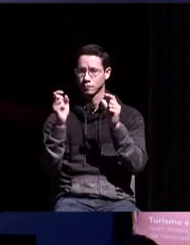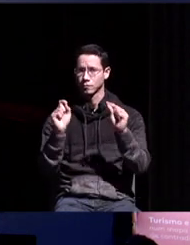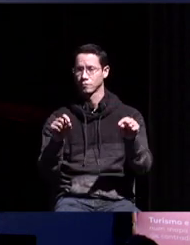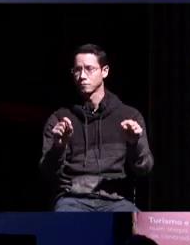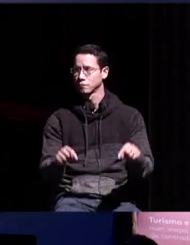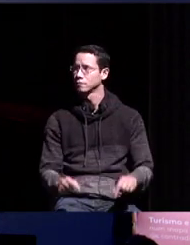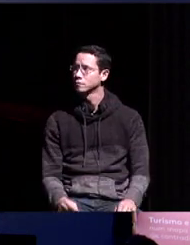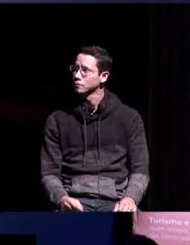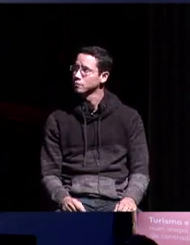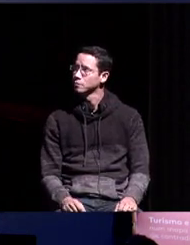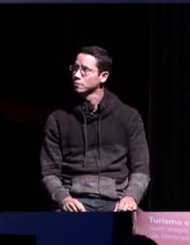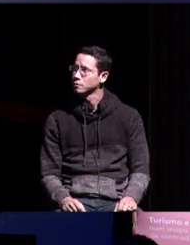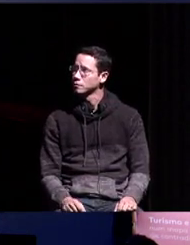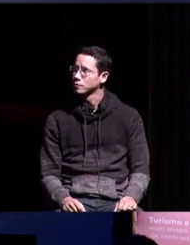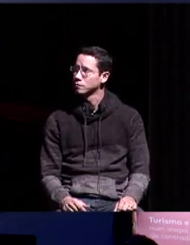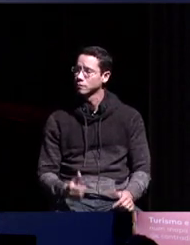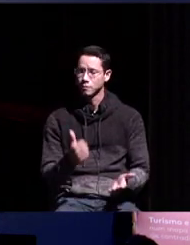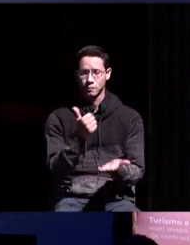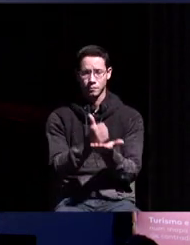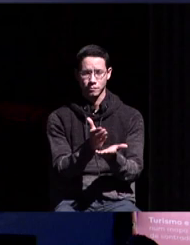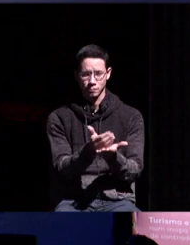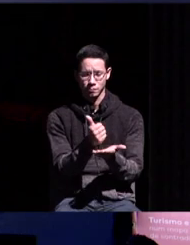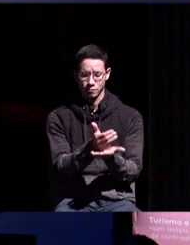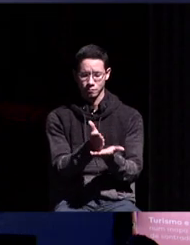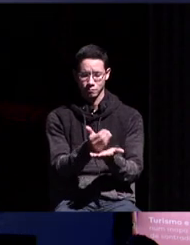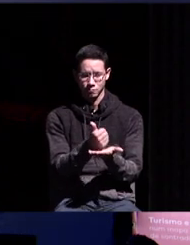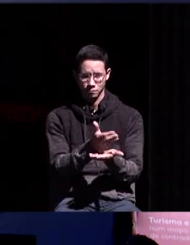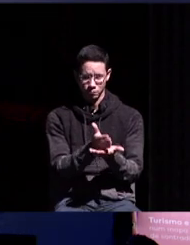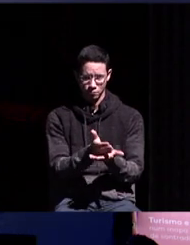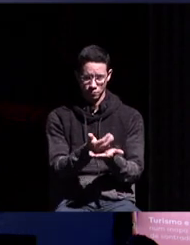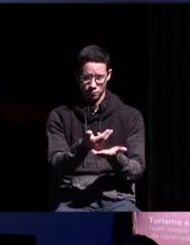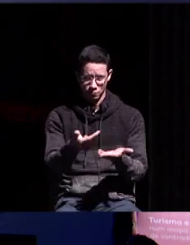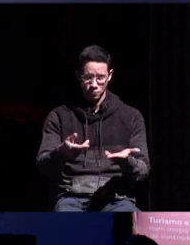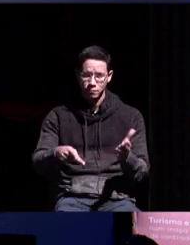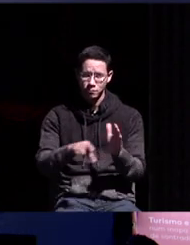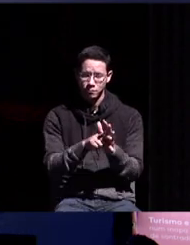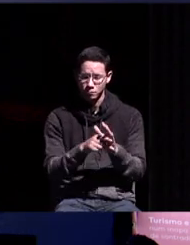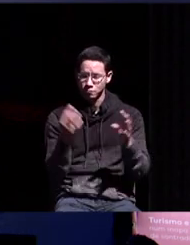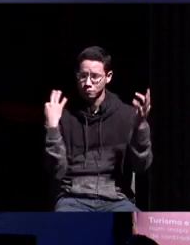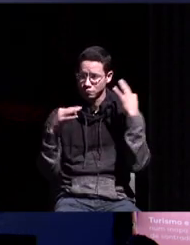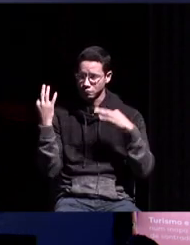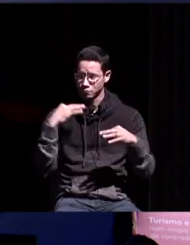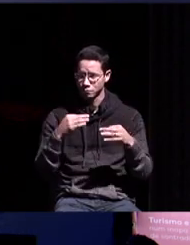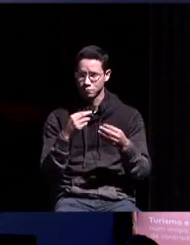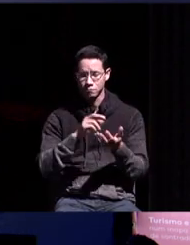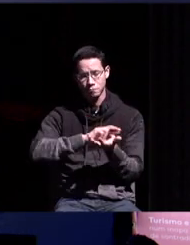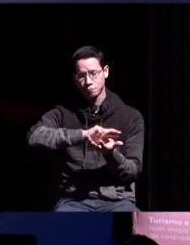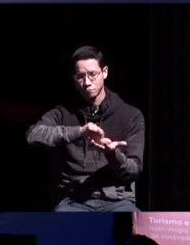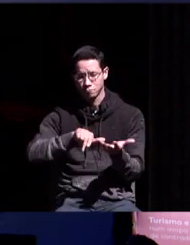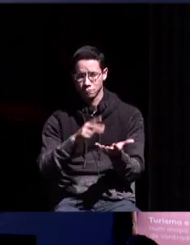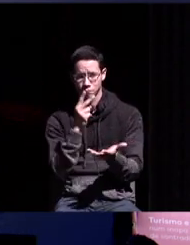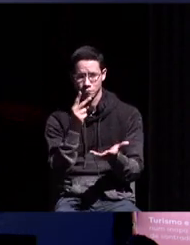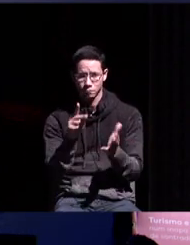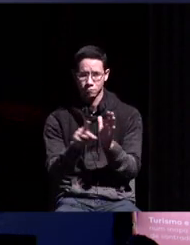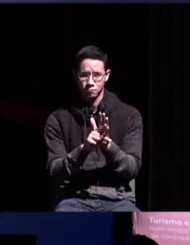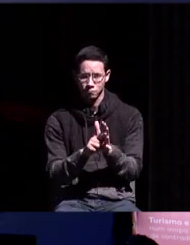divided into those activities that are characteristic of tourism. The characteristic activities of tourism, the so called ACTs,